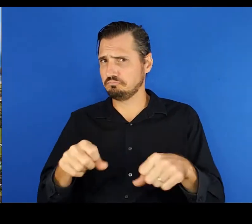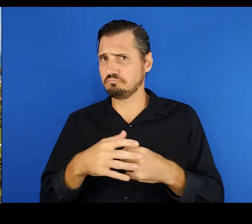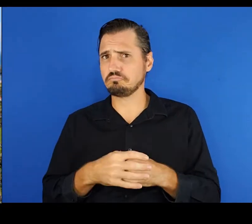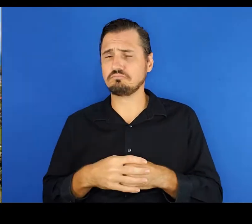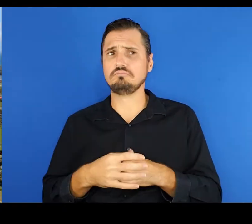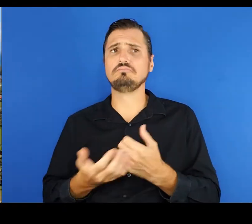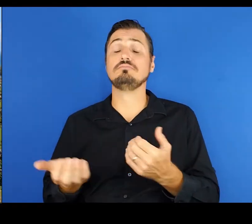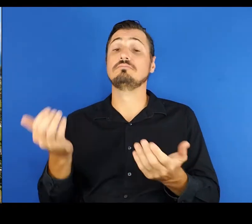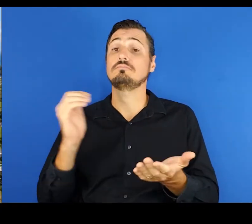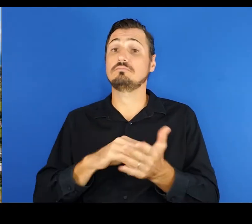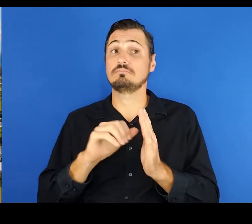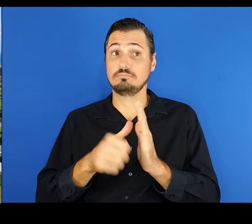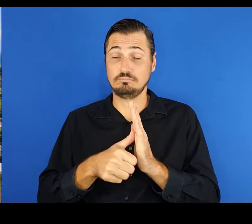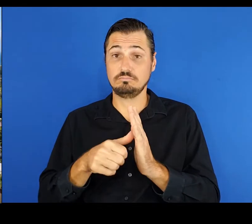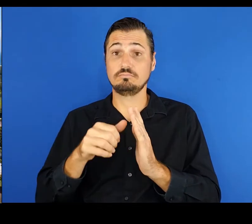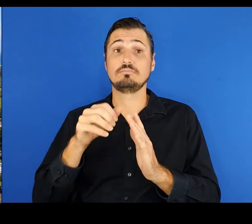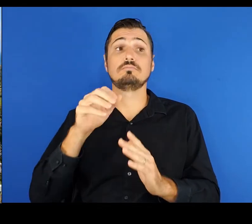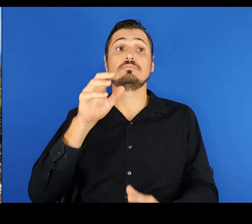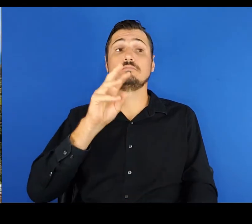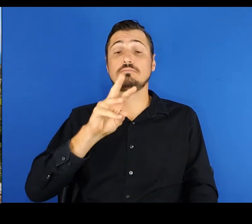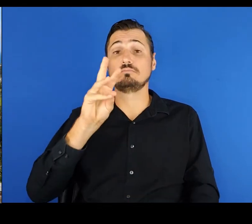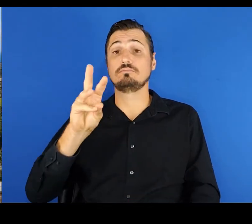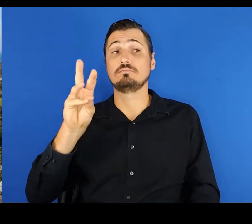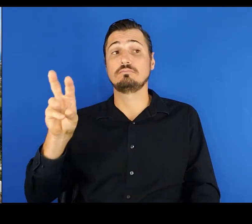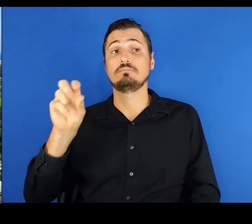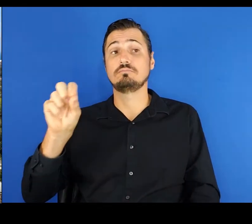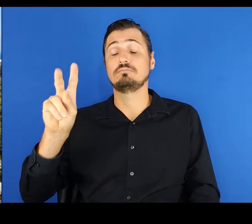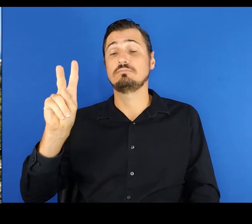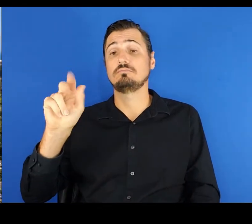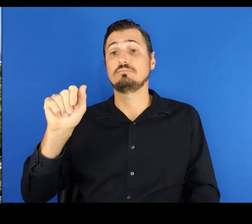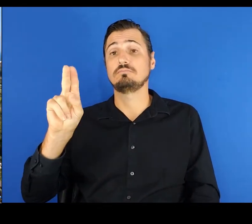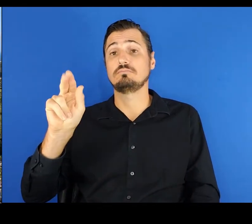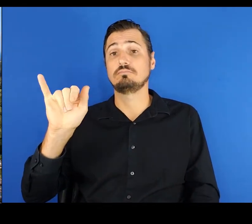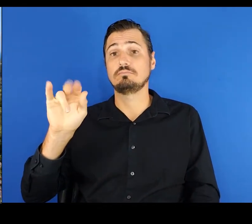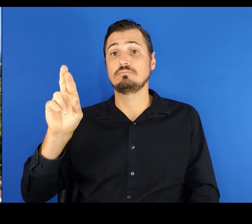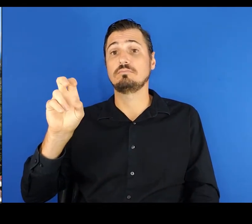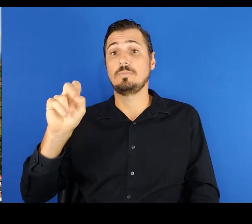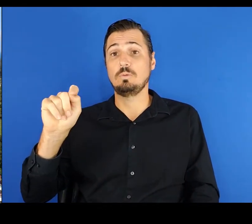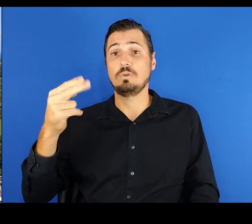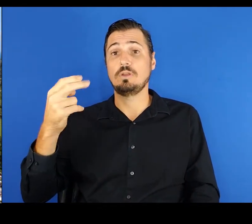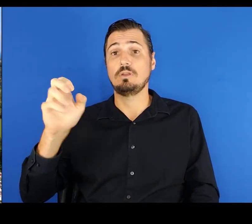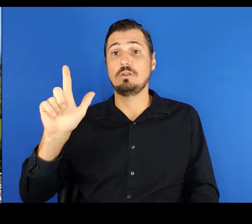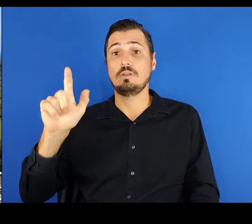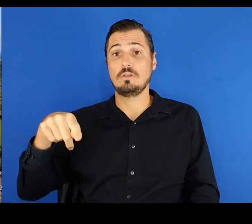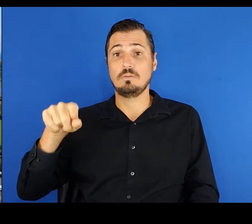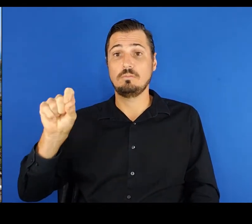Once again, the website is www.KauaiRentHelp.com